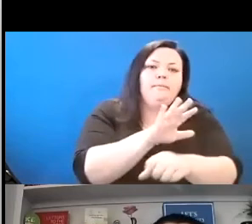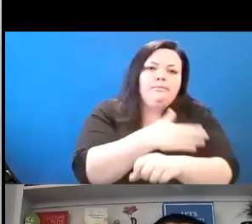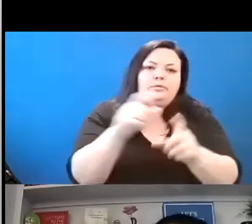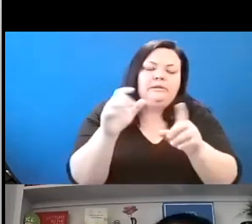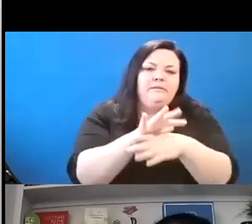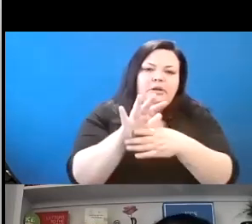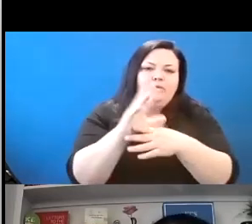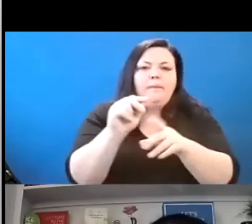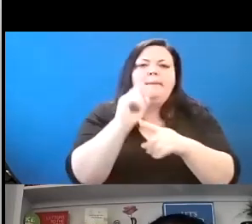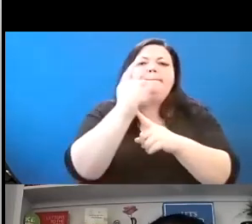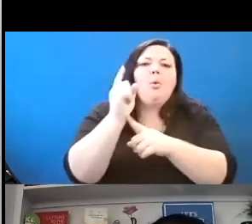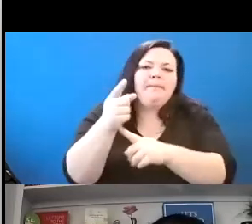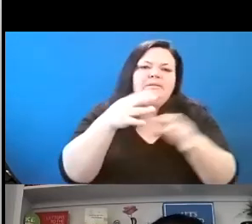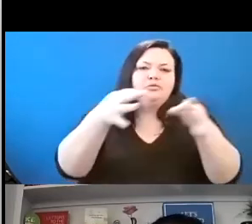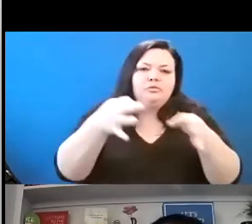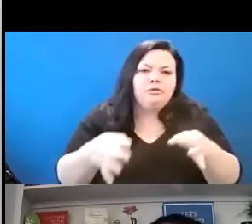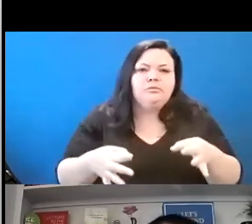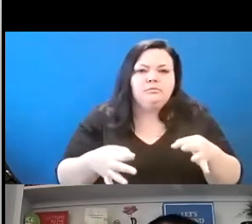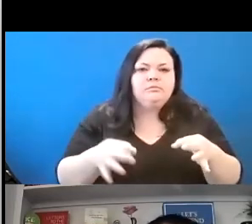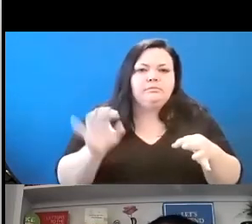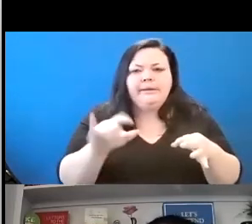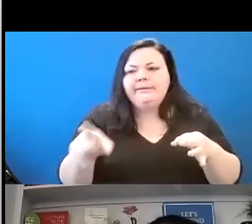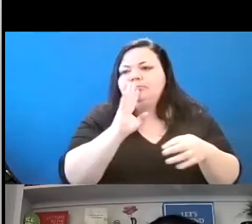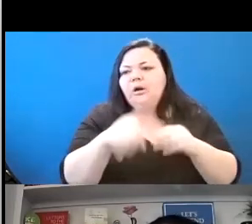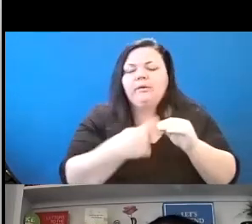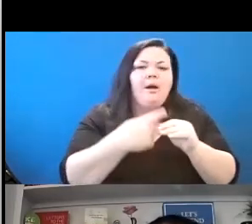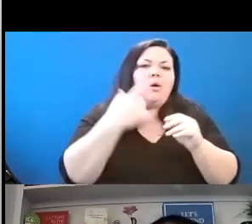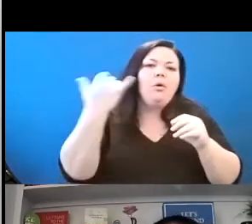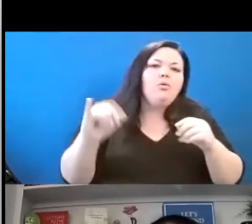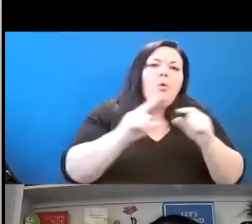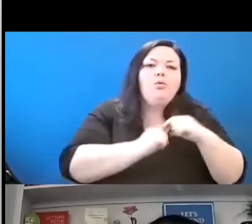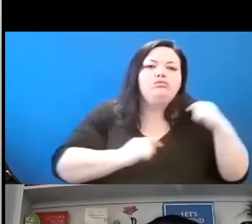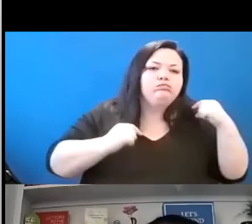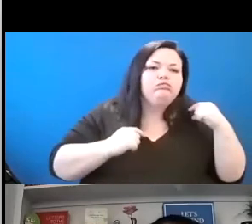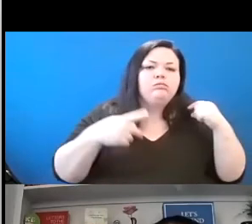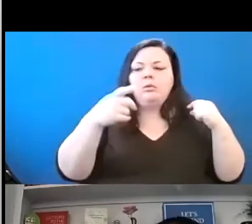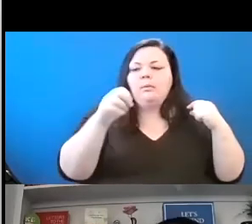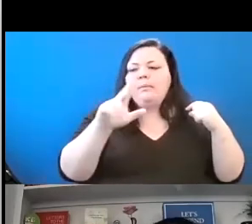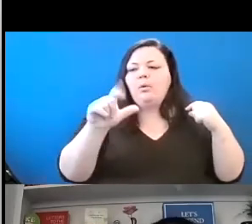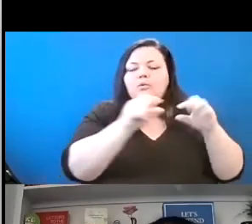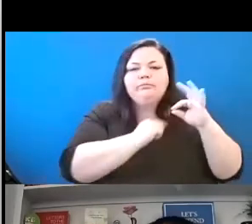of description um like he talked about the gold or the pearls or christ hanging on the wall so